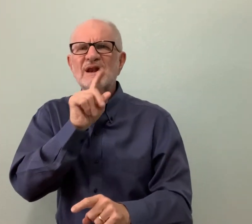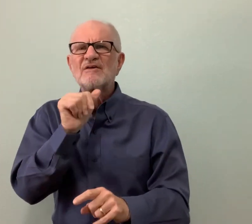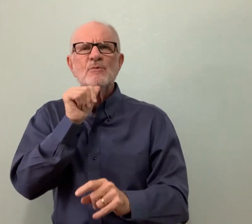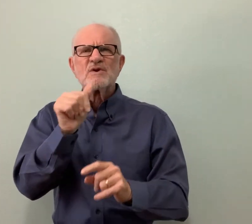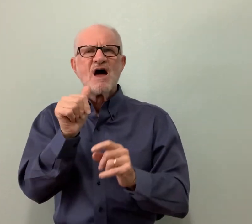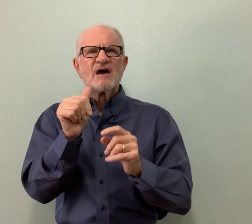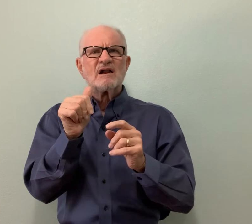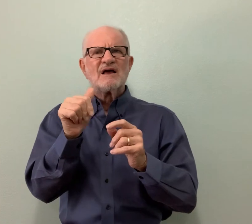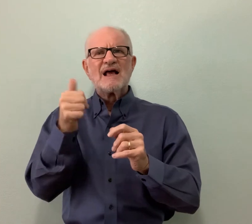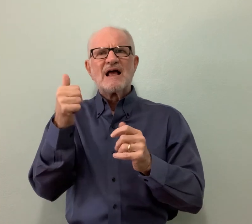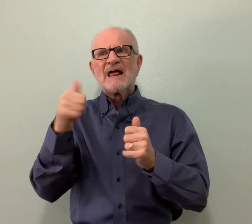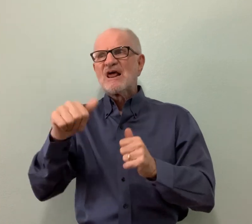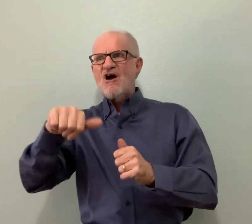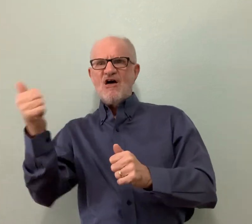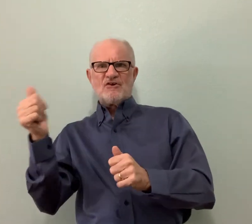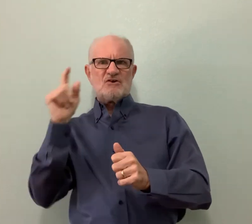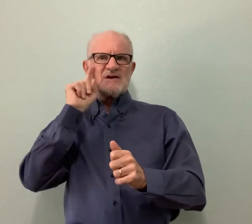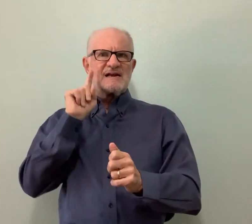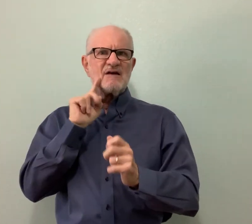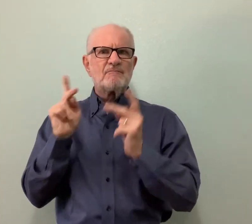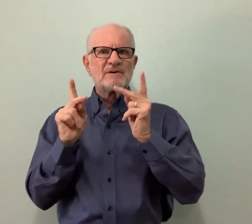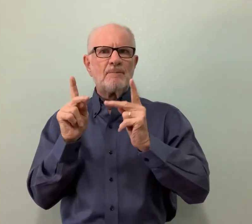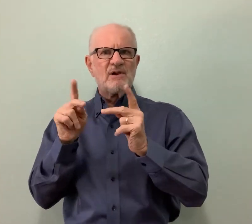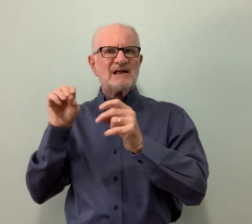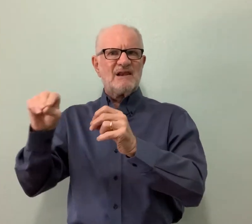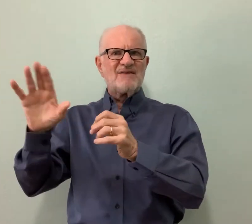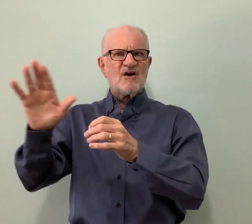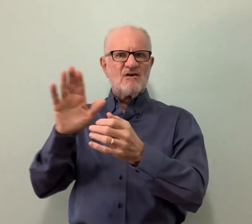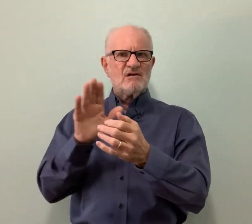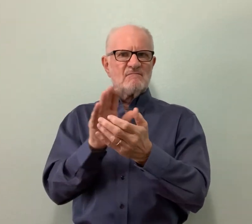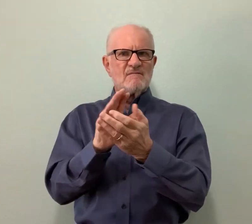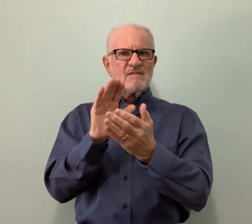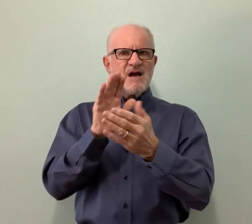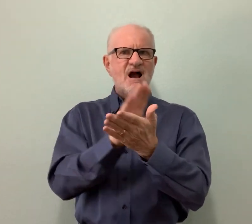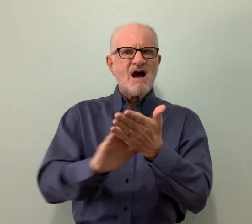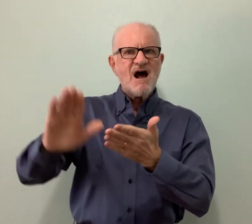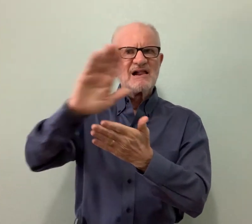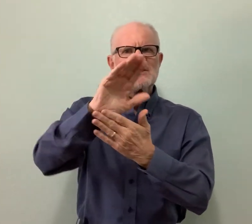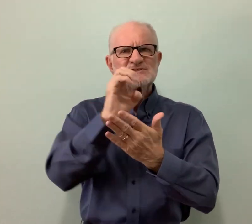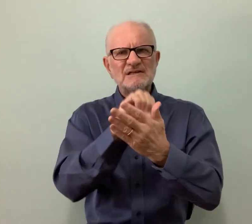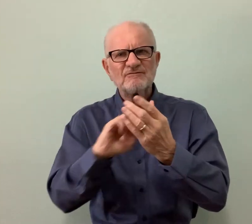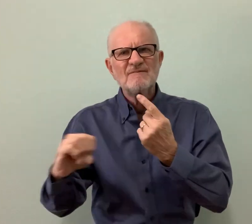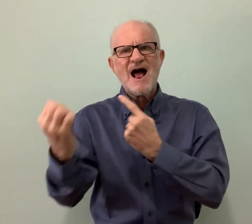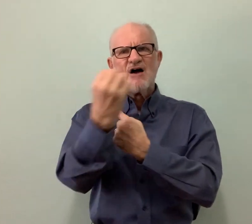without any other deaf people in their college environments.